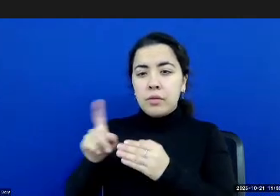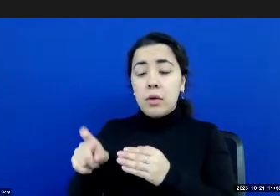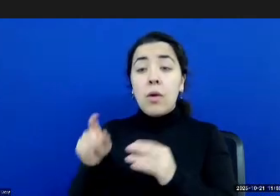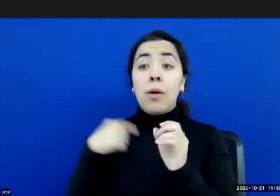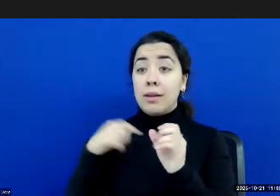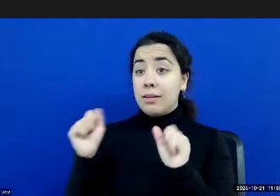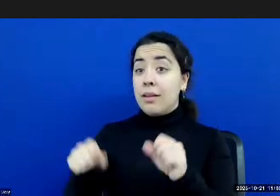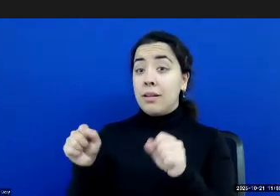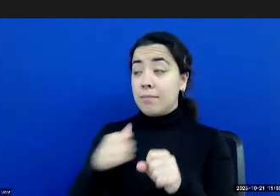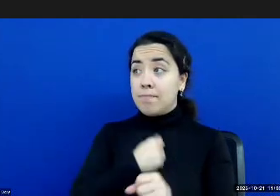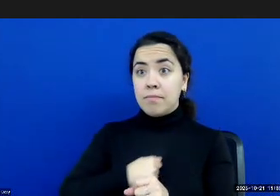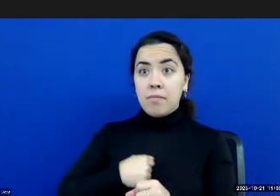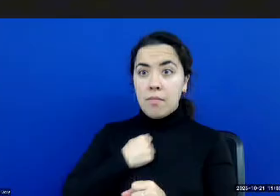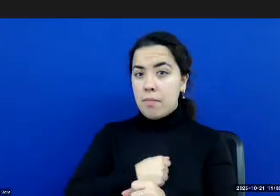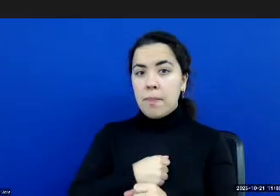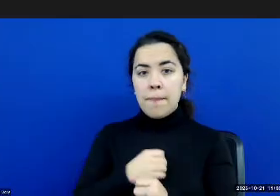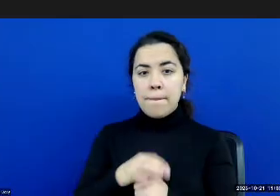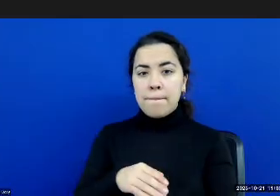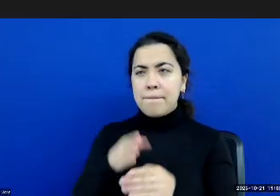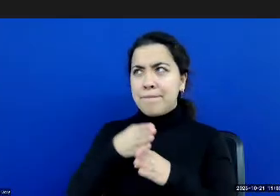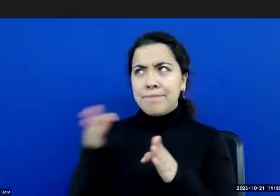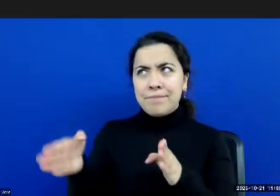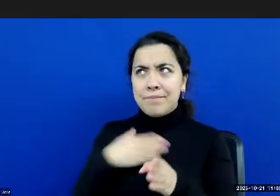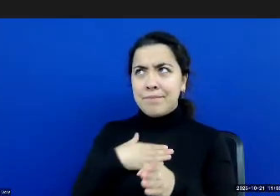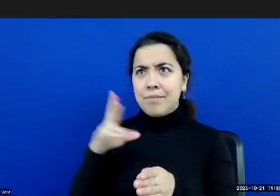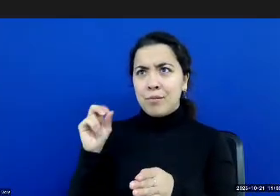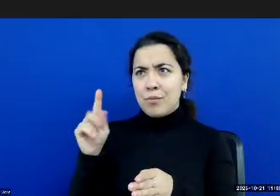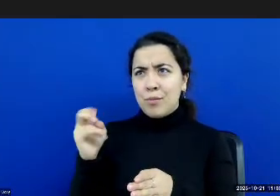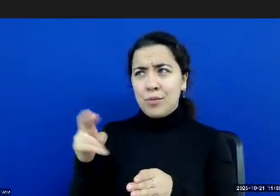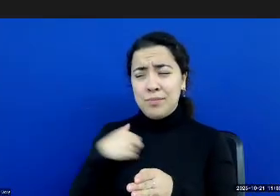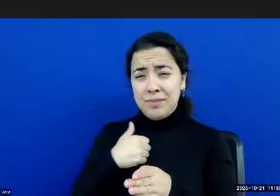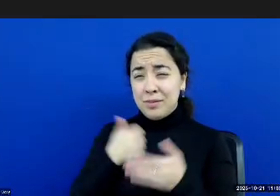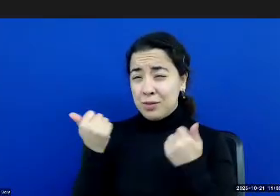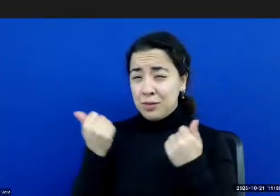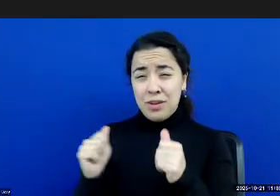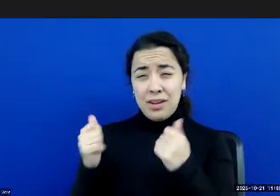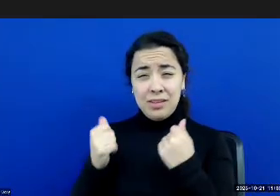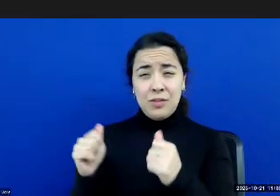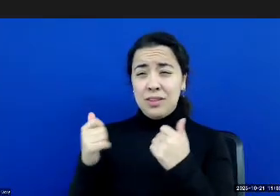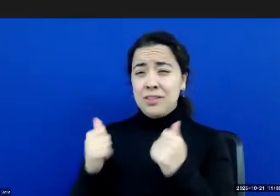Kathleen DeForest: Can't do that, I apologize. Rachel Paul, IAAP: That's okay. Kathleen DeForest: Something right next to my router, I'm trying to…